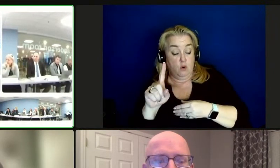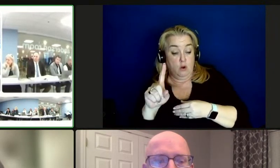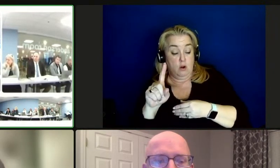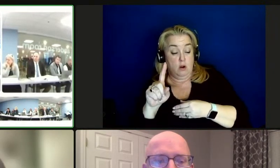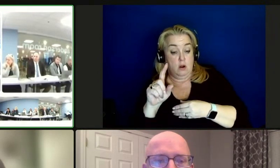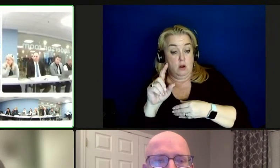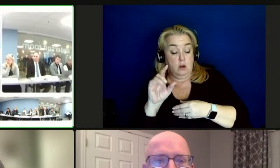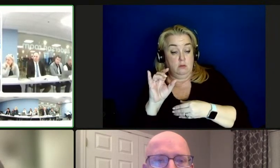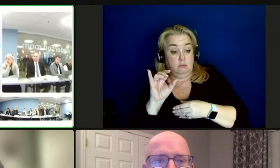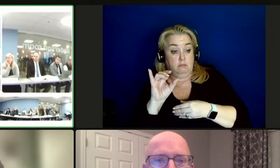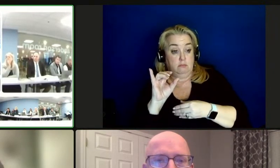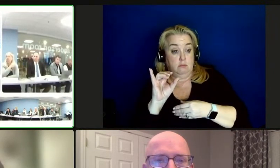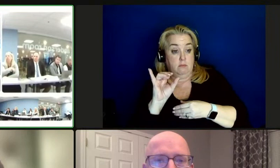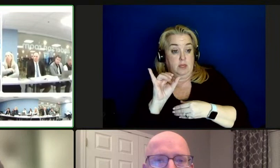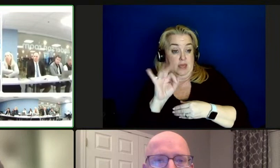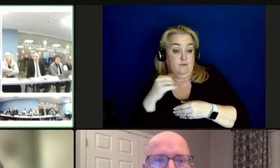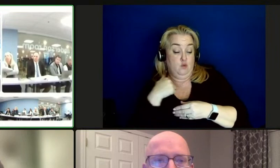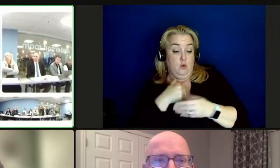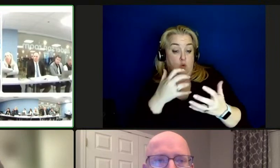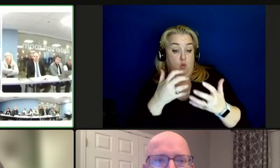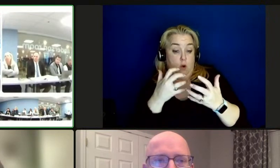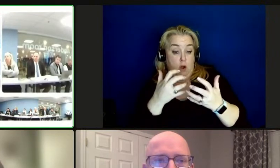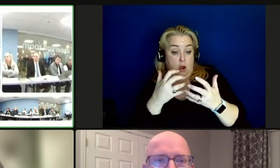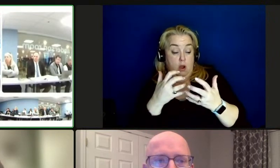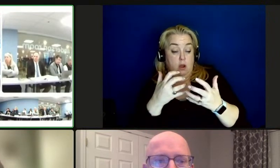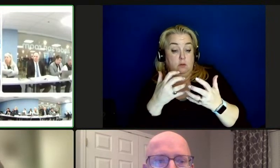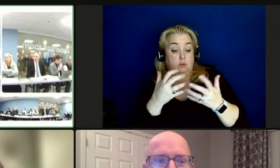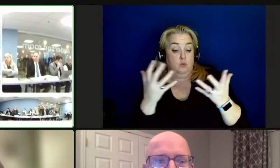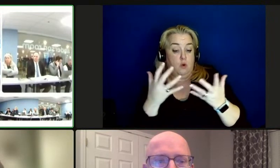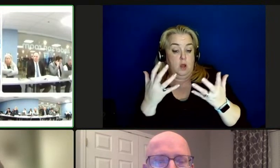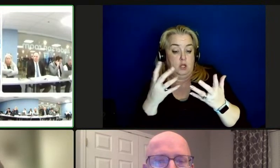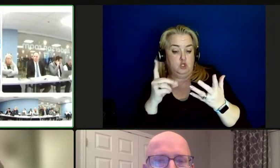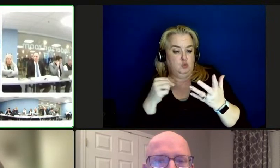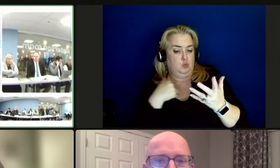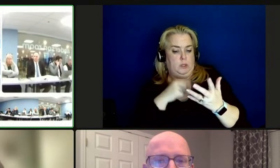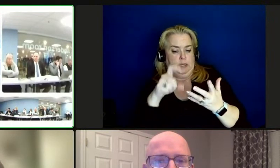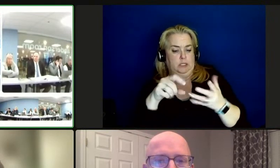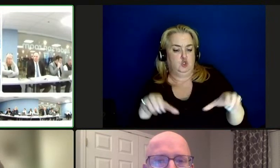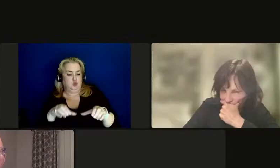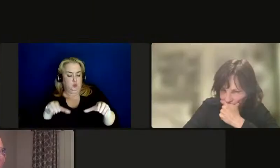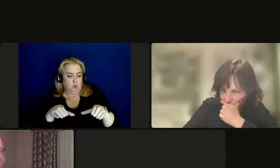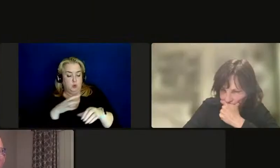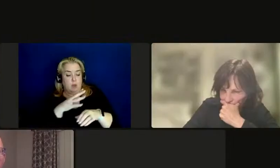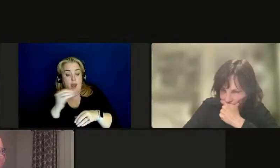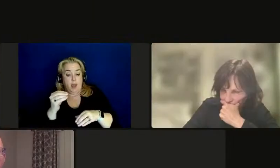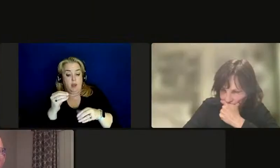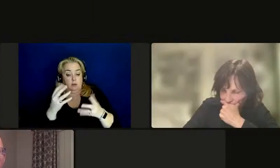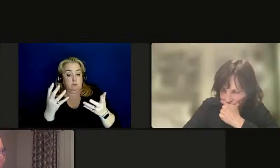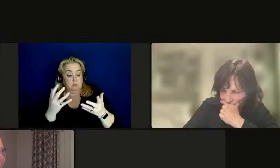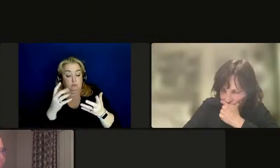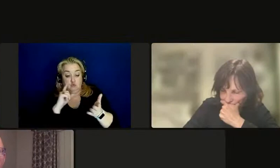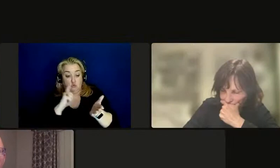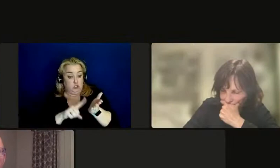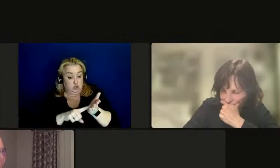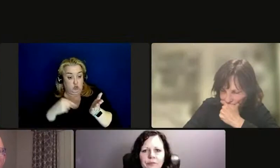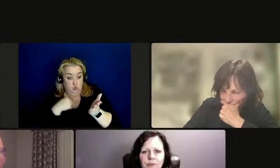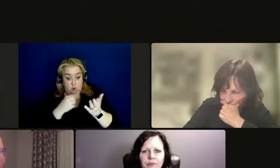TO HEAR FROM US IS IS THERE MORE WHAT IF MORE INFORMATION THAT WE NEED IN ORDER TO